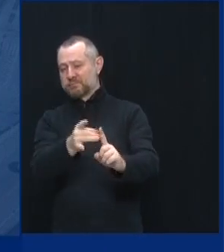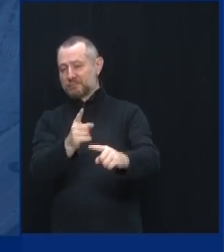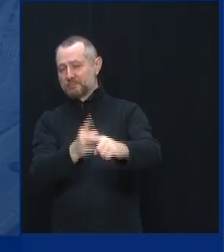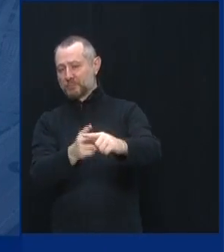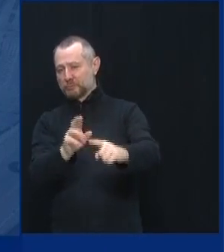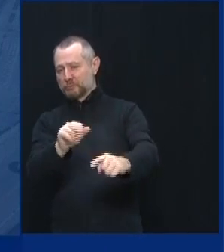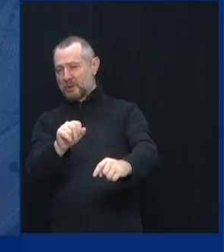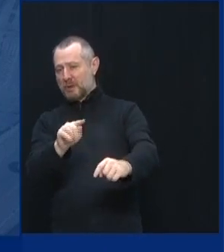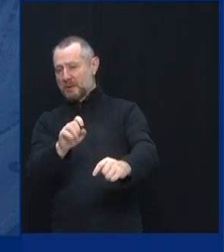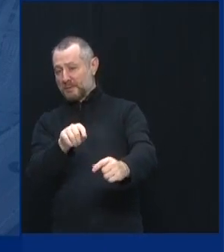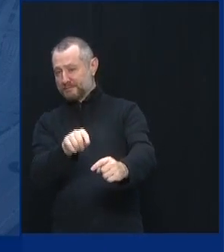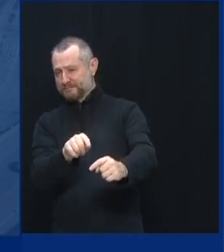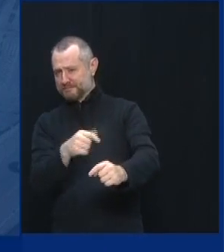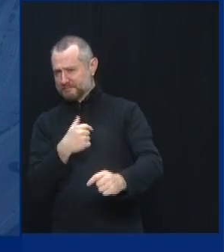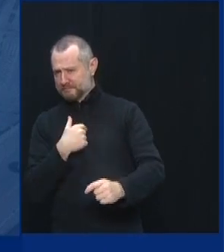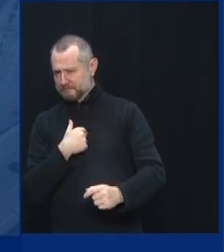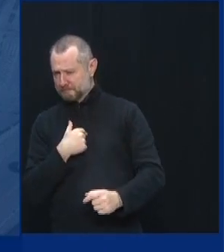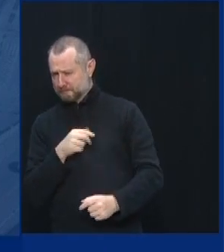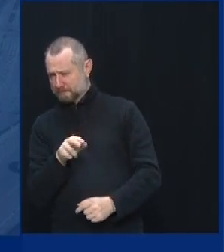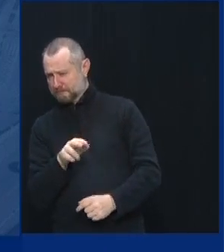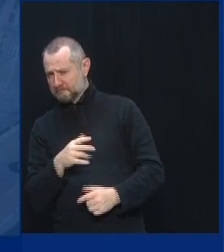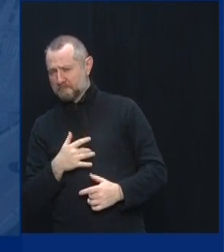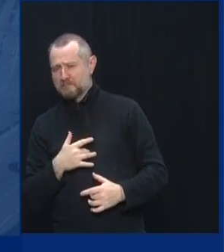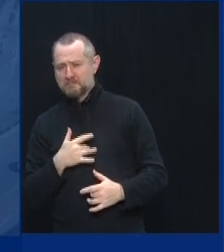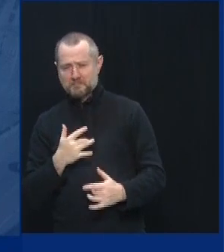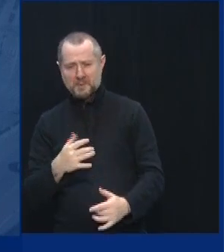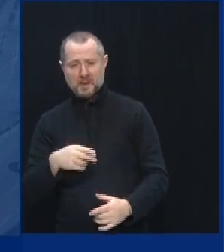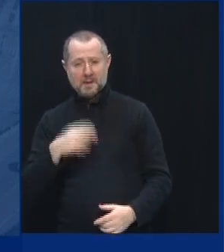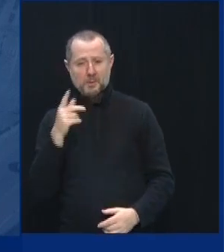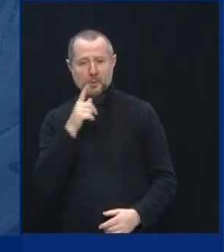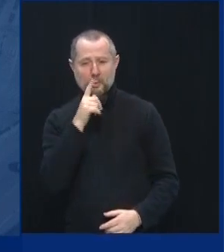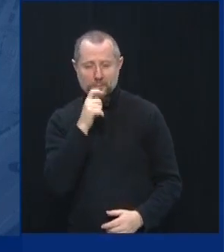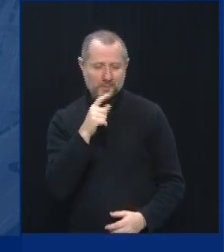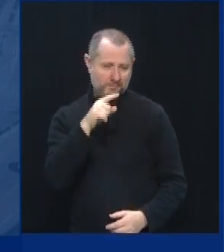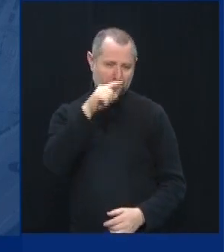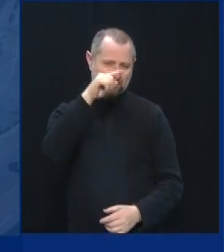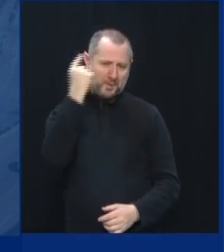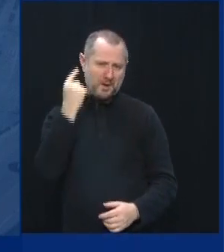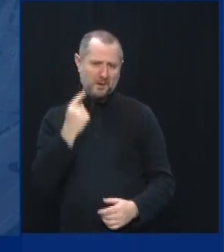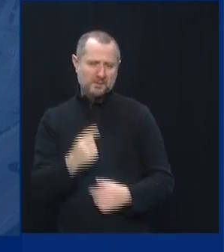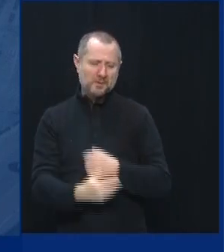MASS VACCINATION, GET THE HIGH POSITIVITY DOWN AND TARGET PEOPLE IN AREAS WHERE THE